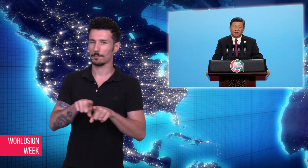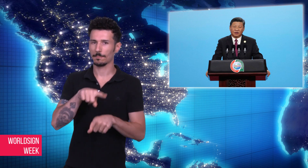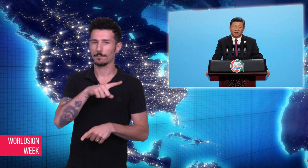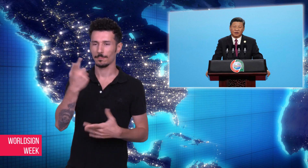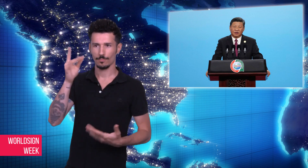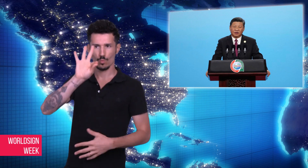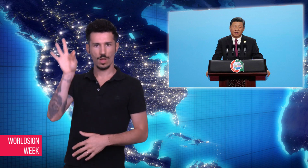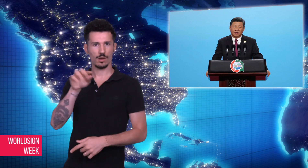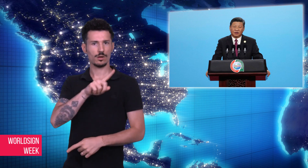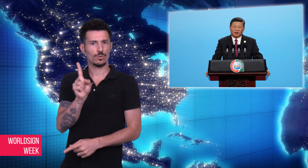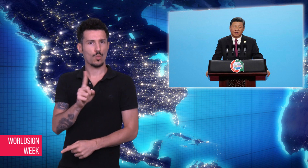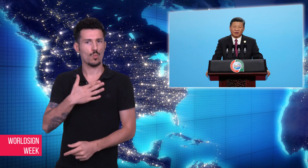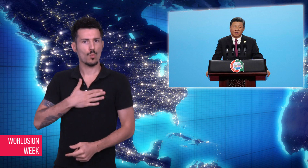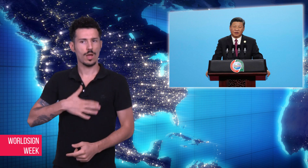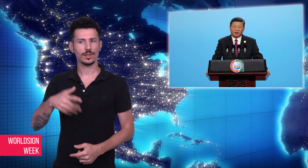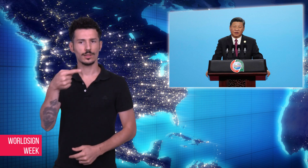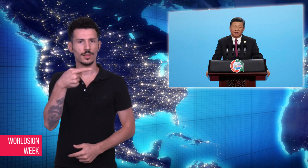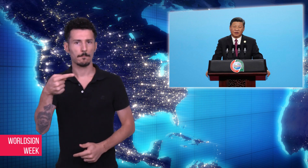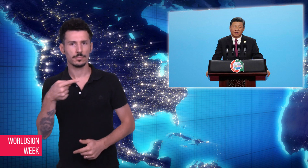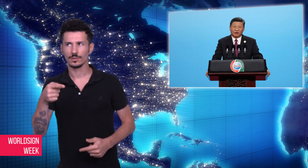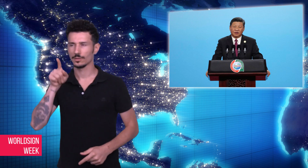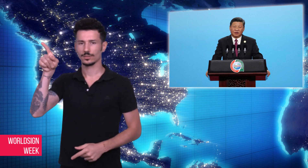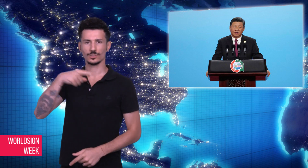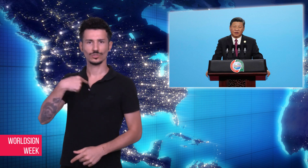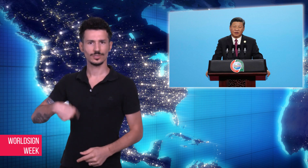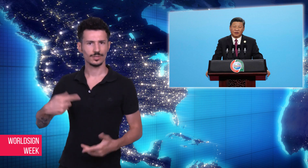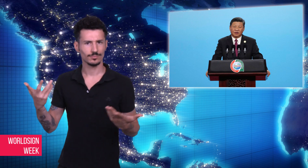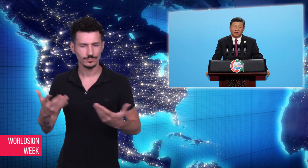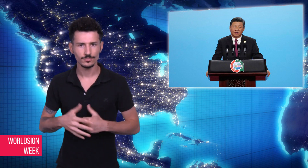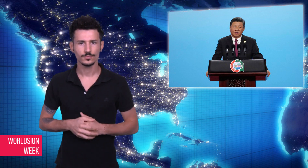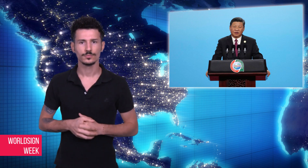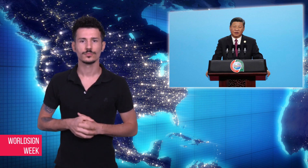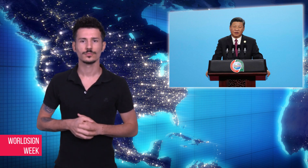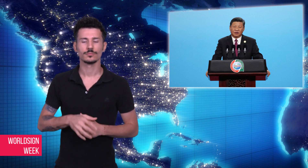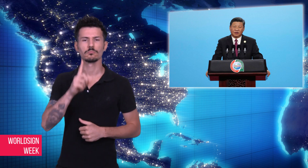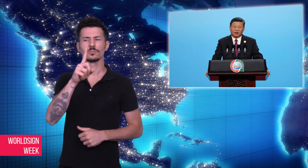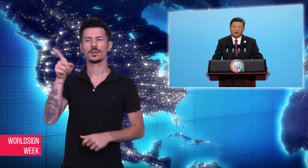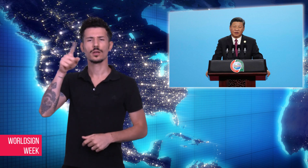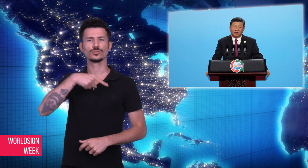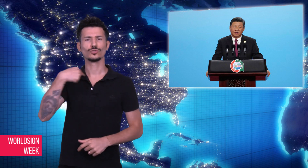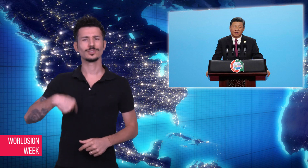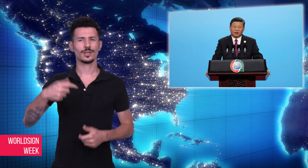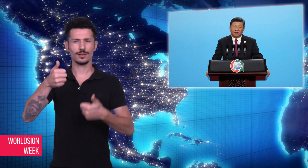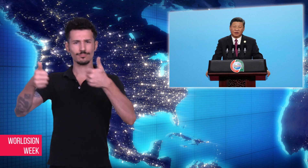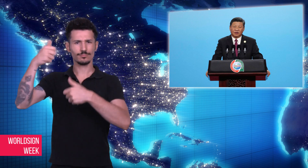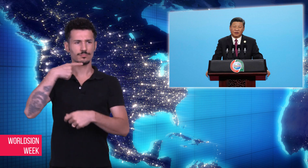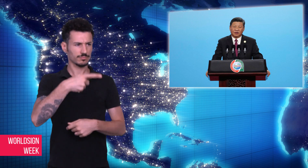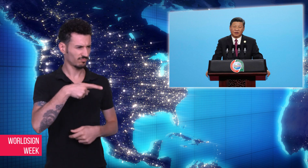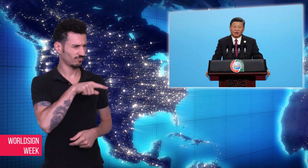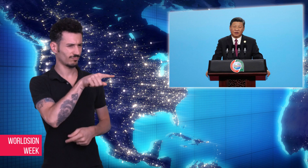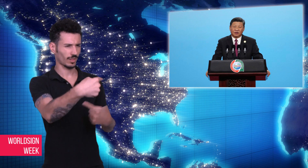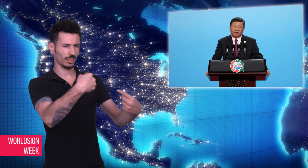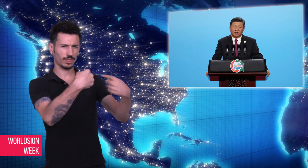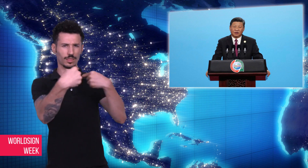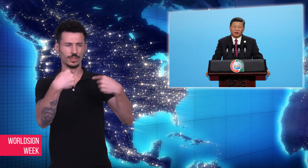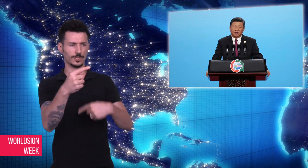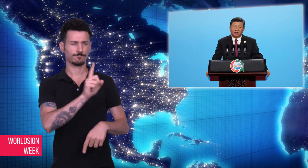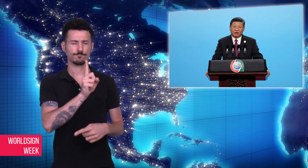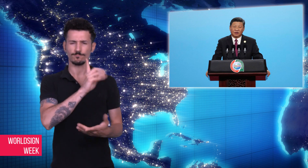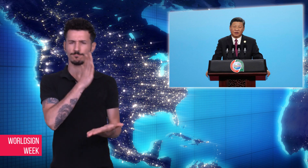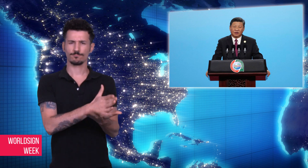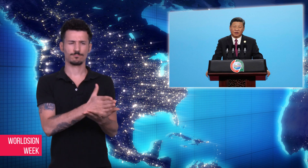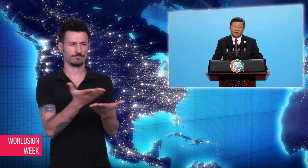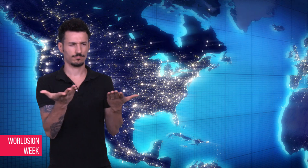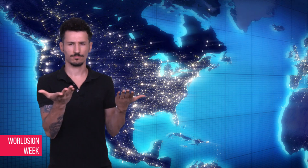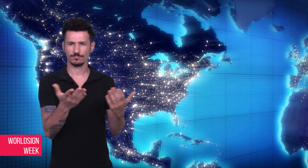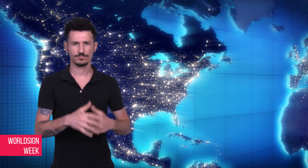officials reject these accusations.